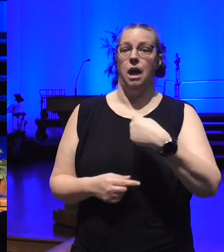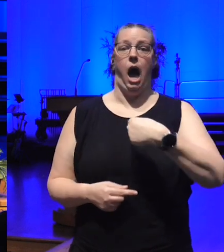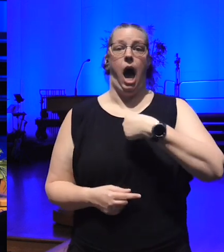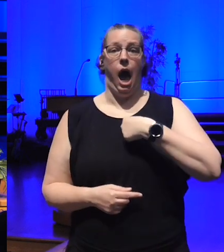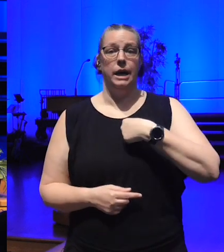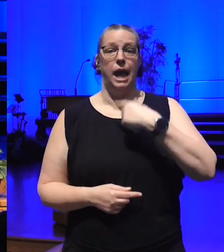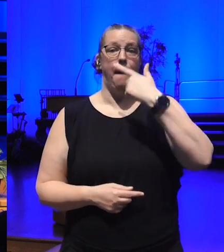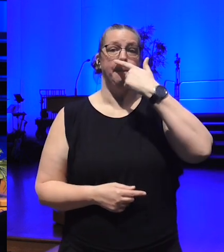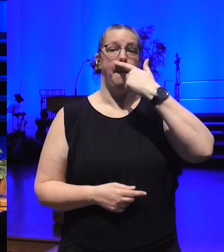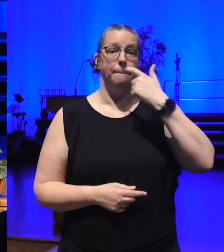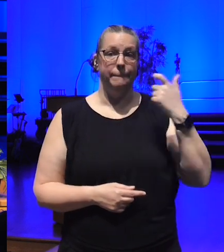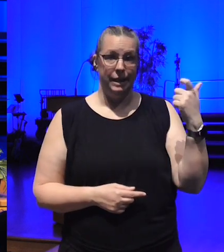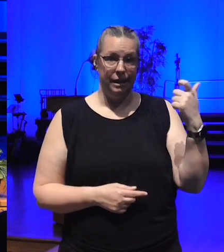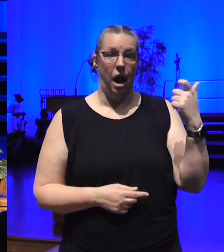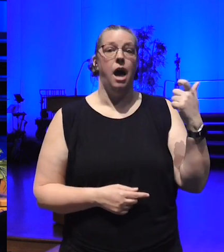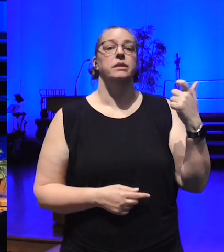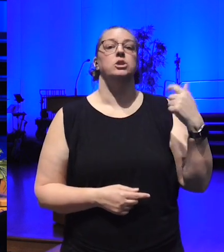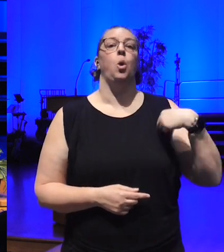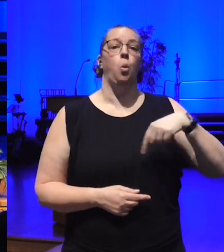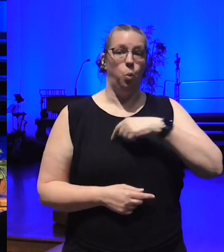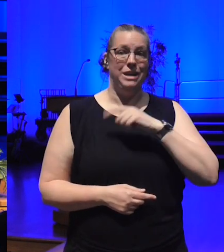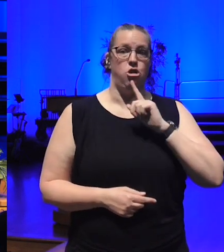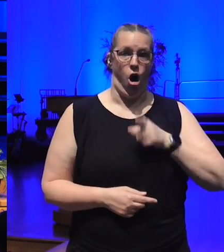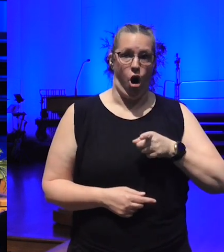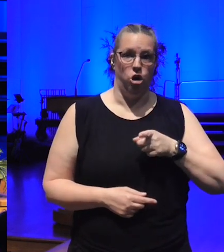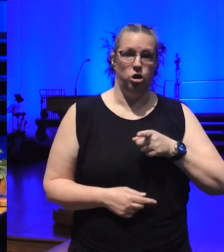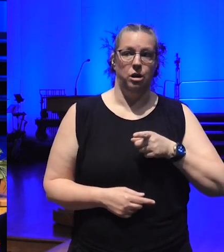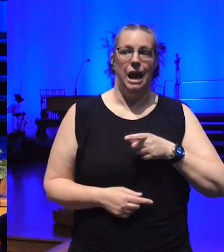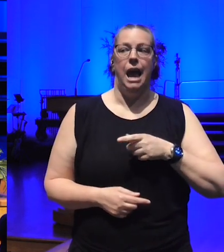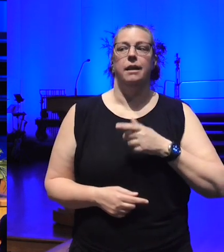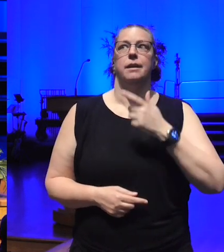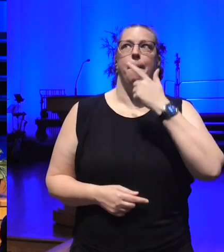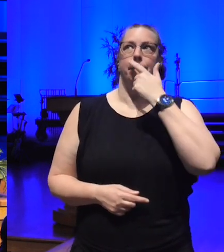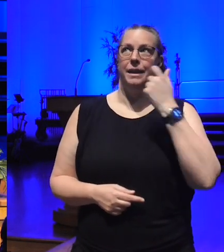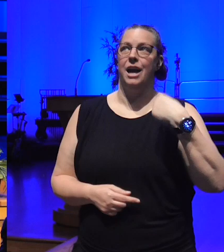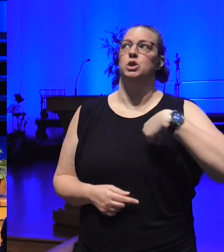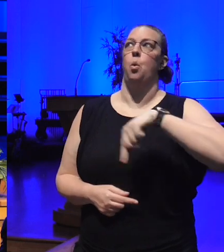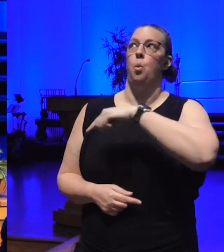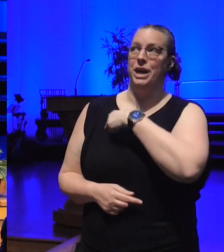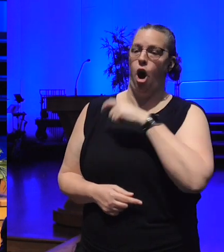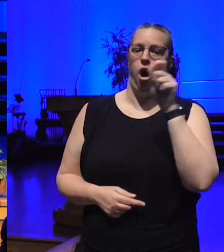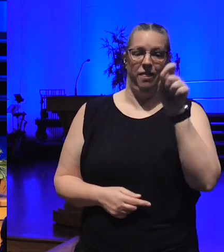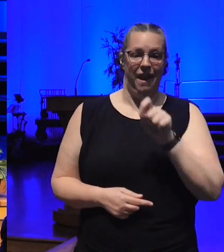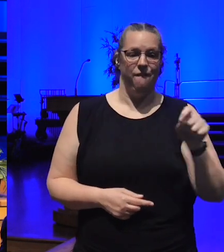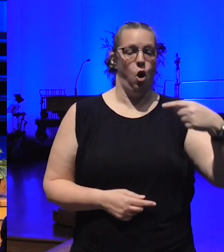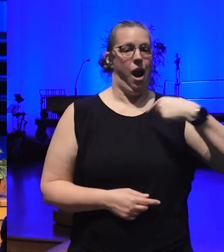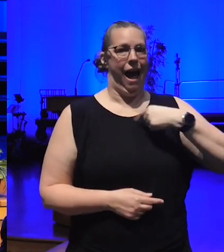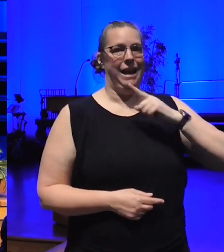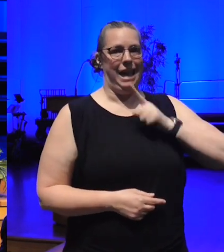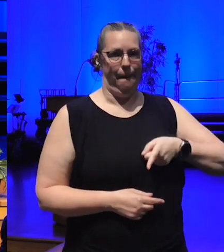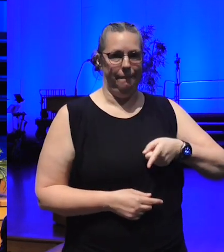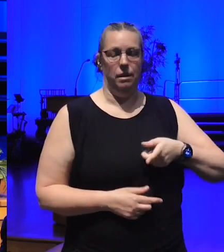because we are and since we are therefore I am in other words that I cannot think of